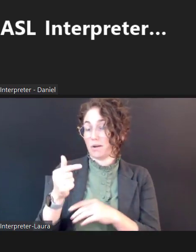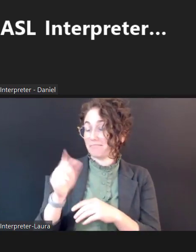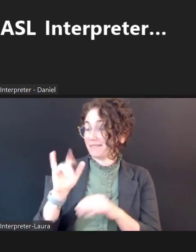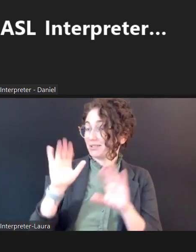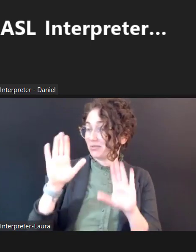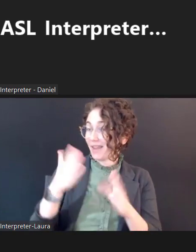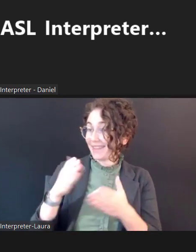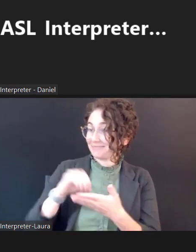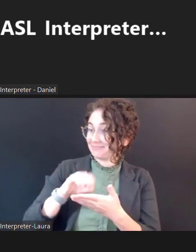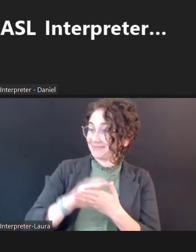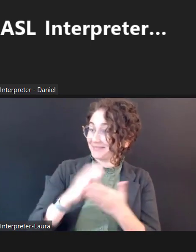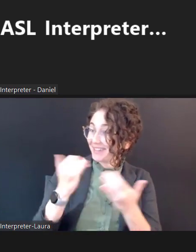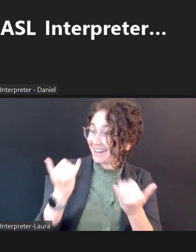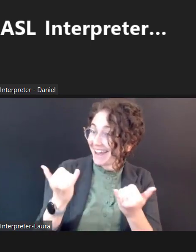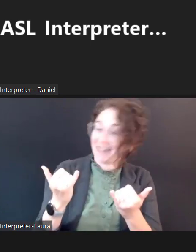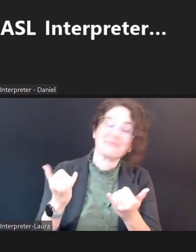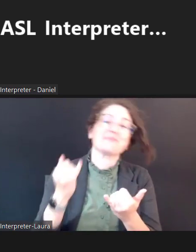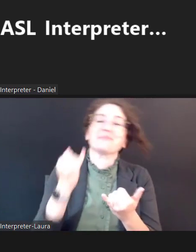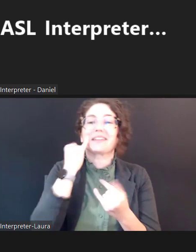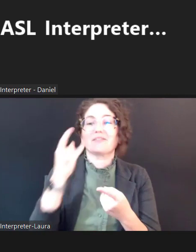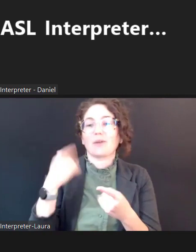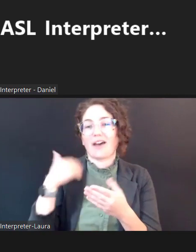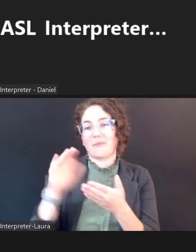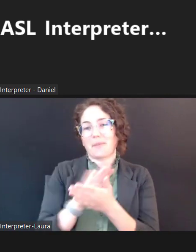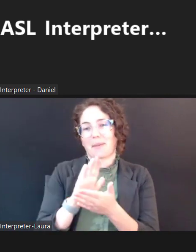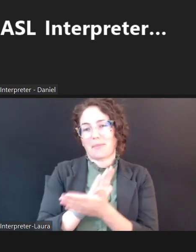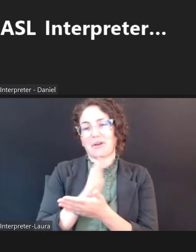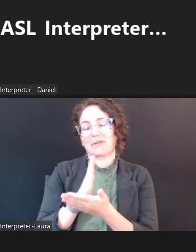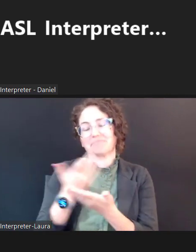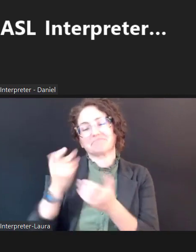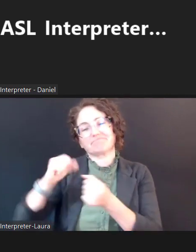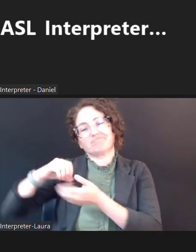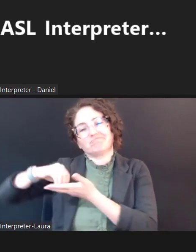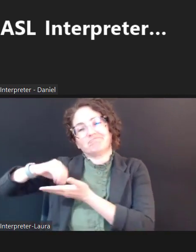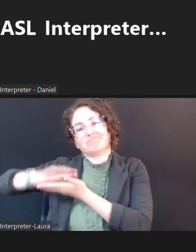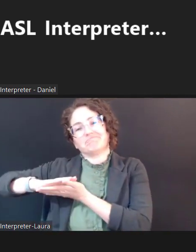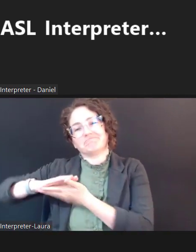piece of paper available, because everything that we're covering